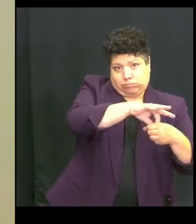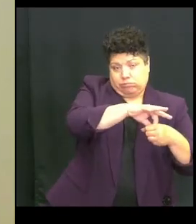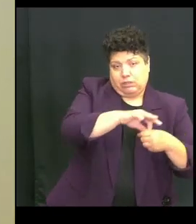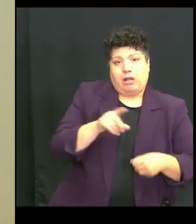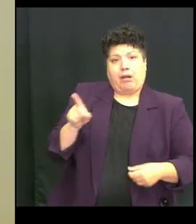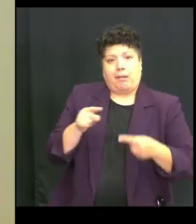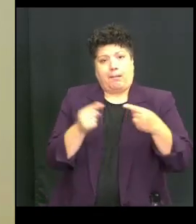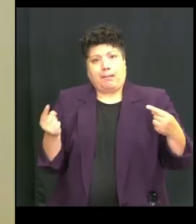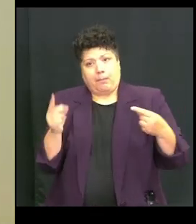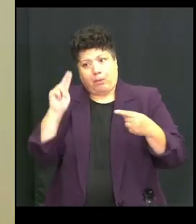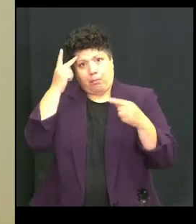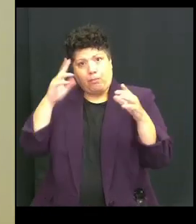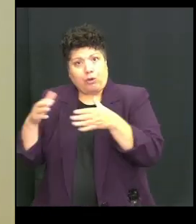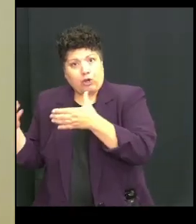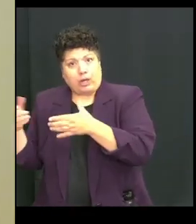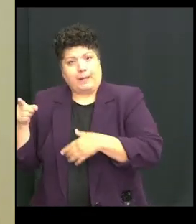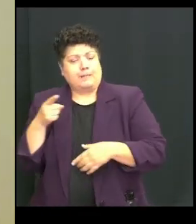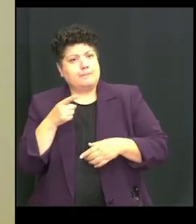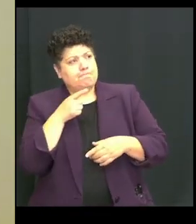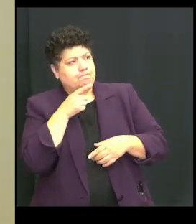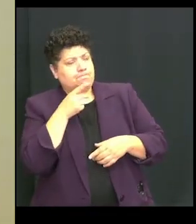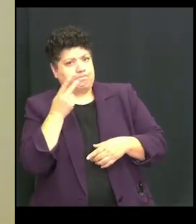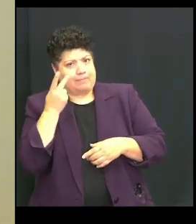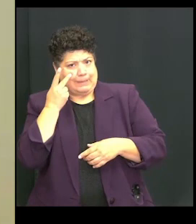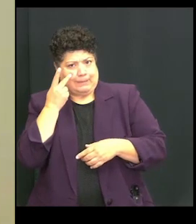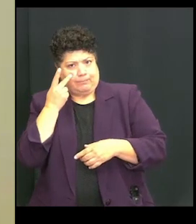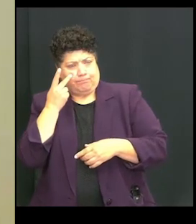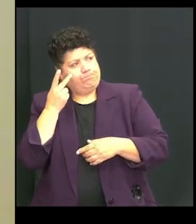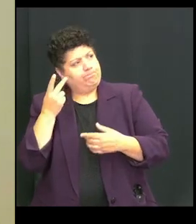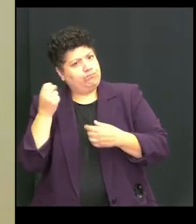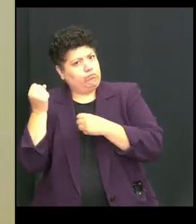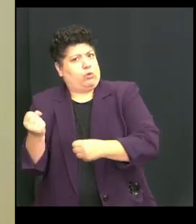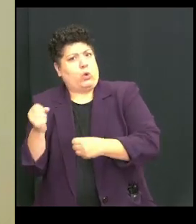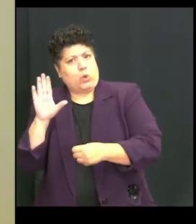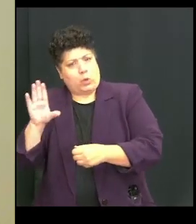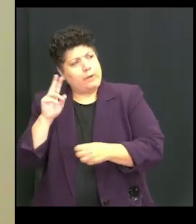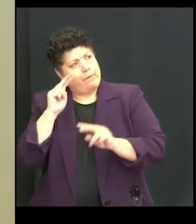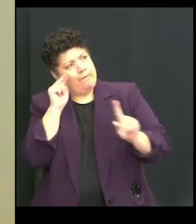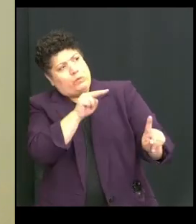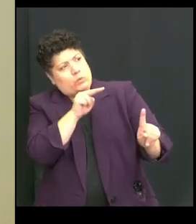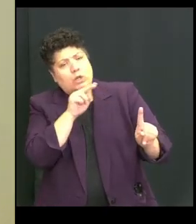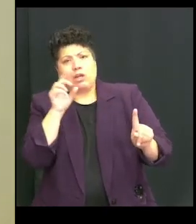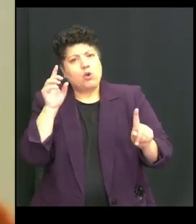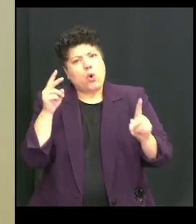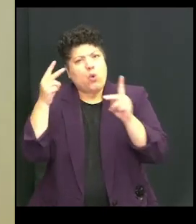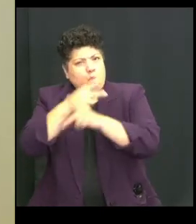have a strong motivation to see things as going worse than those in government, and vice versa.